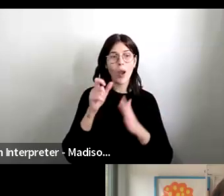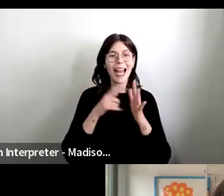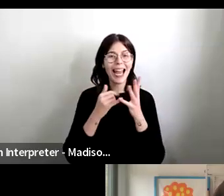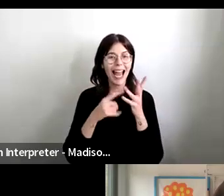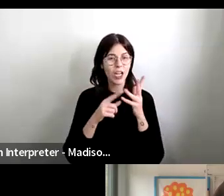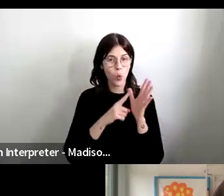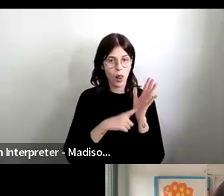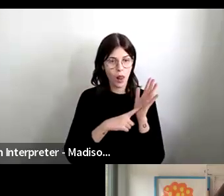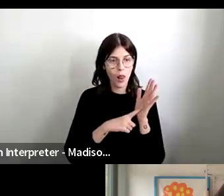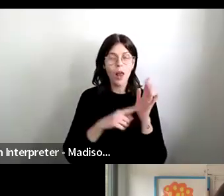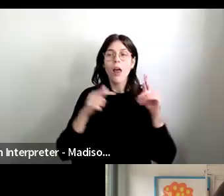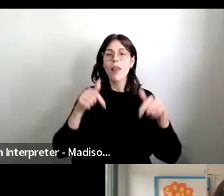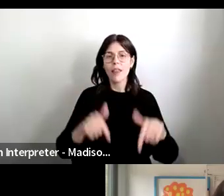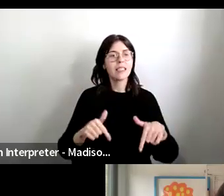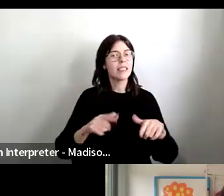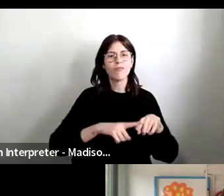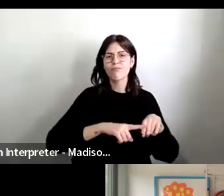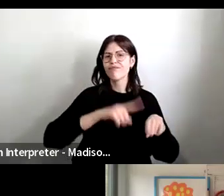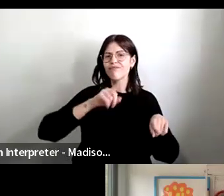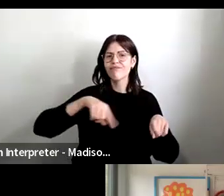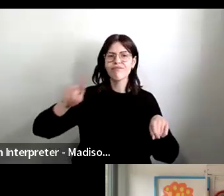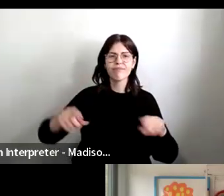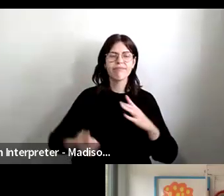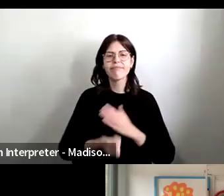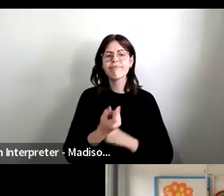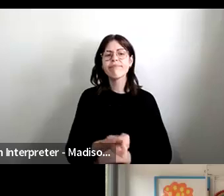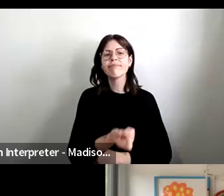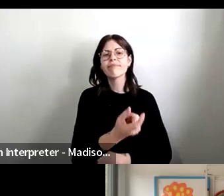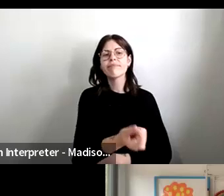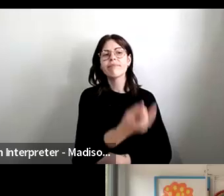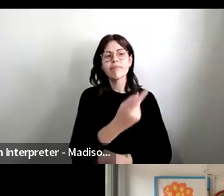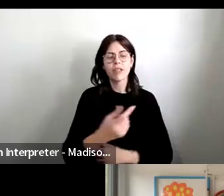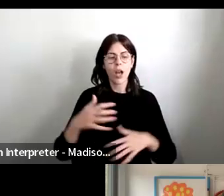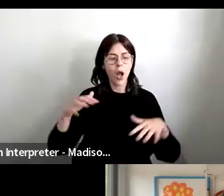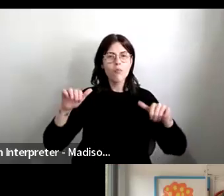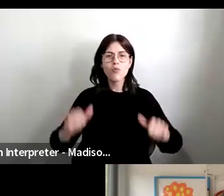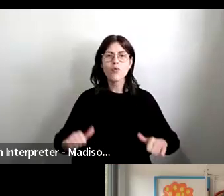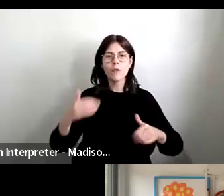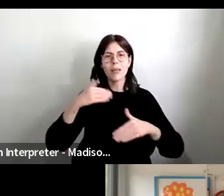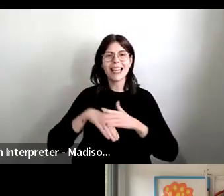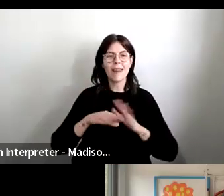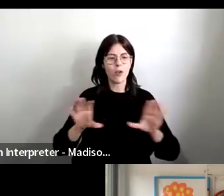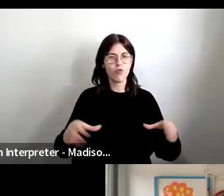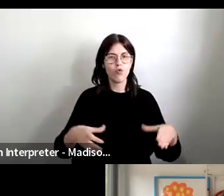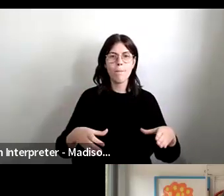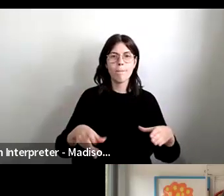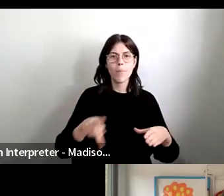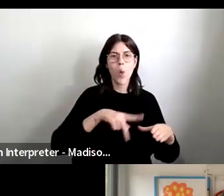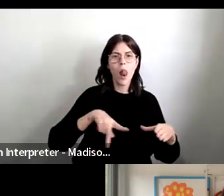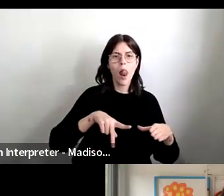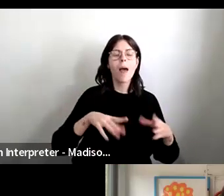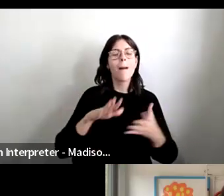It is casual work. Being in the pool means you are in the roster of people we hit up